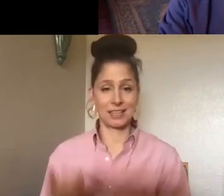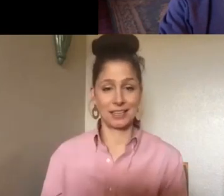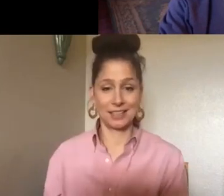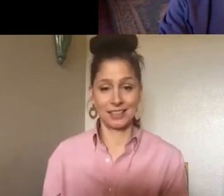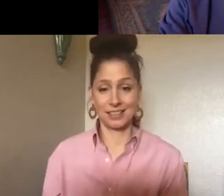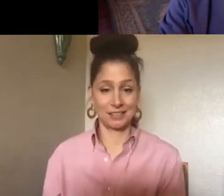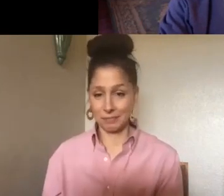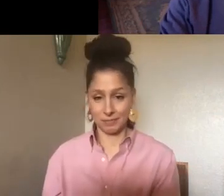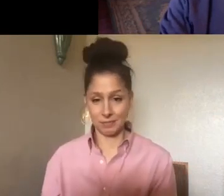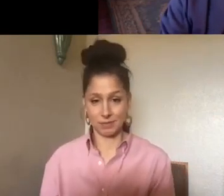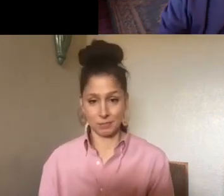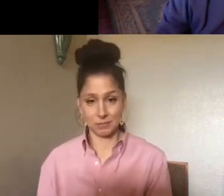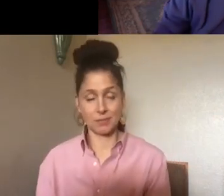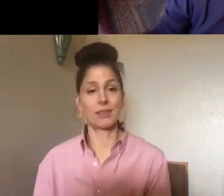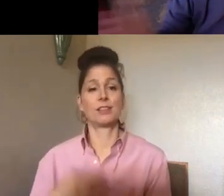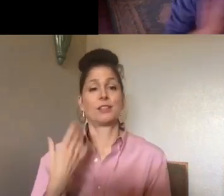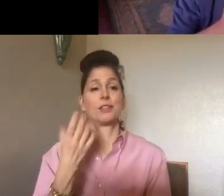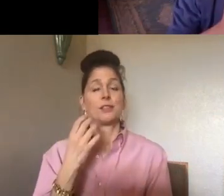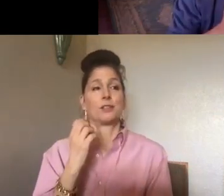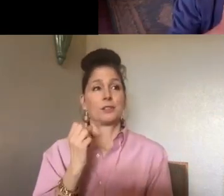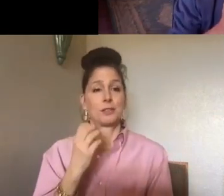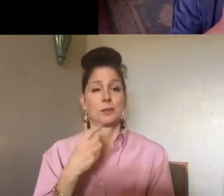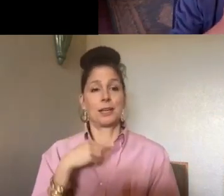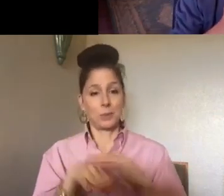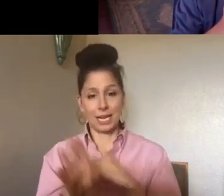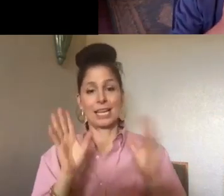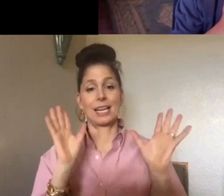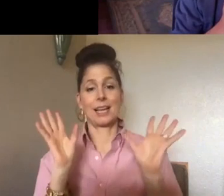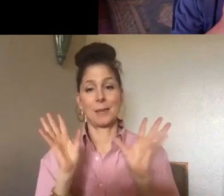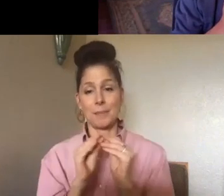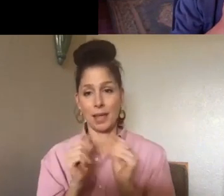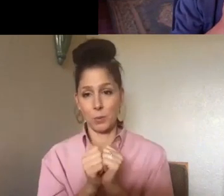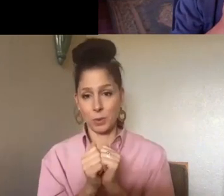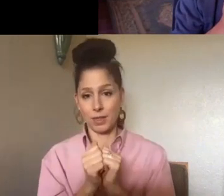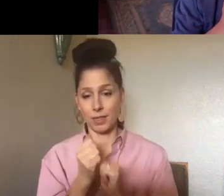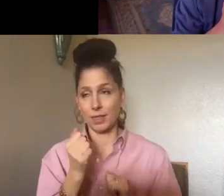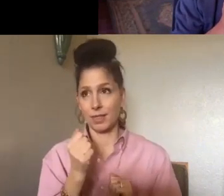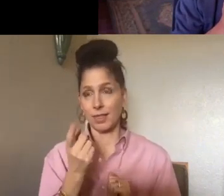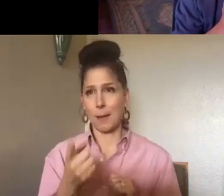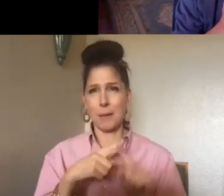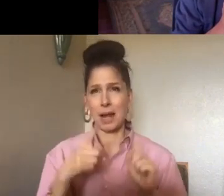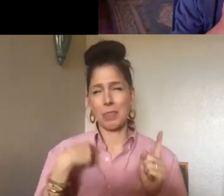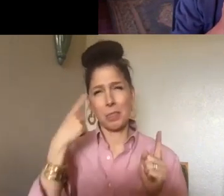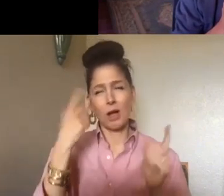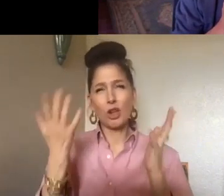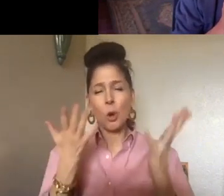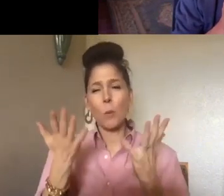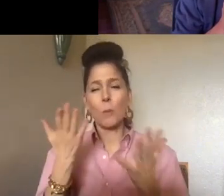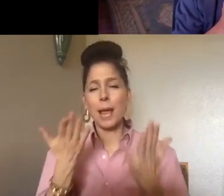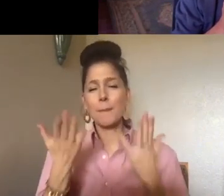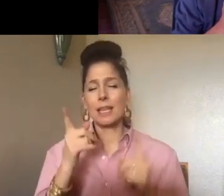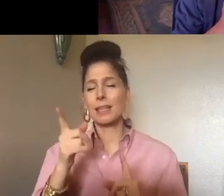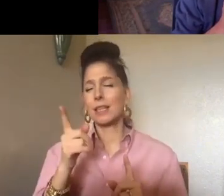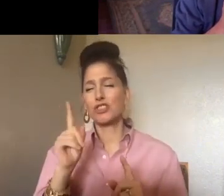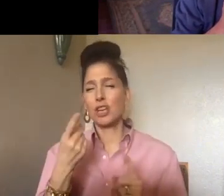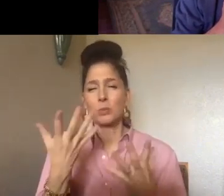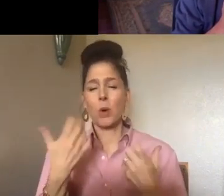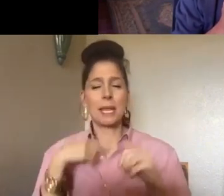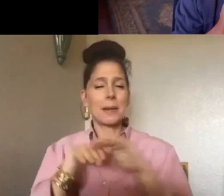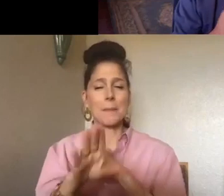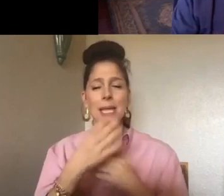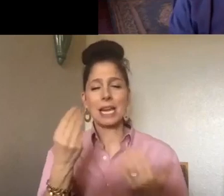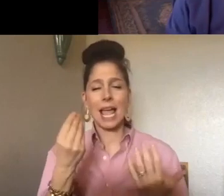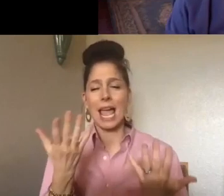meeting." So I went into the meeting with them and I thought it was gonna be maybe just me going in